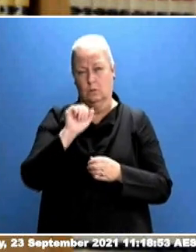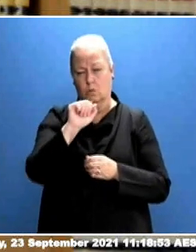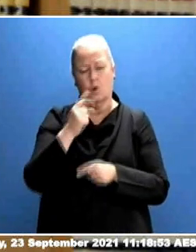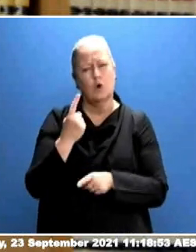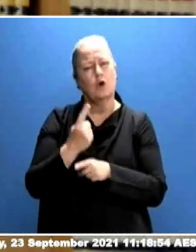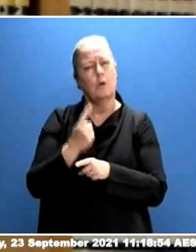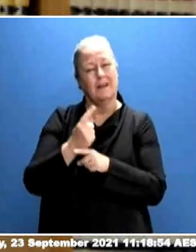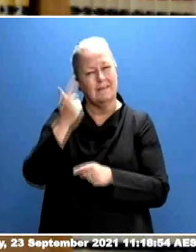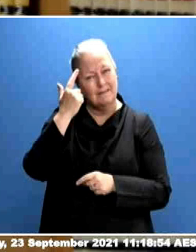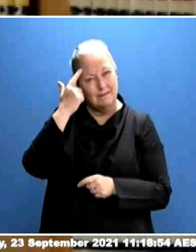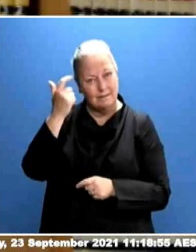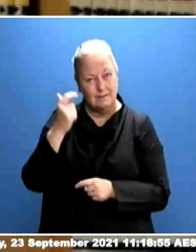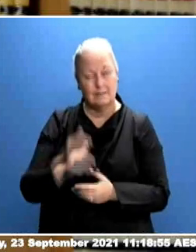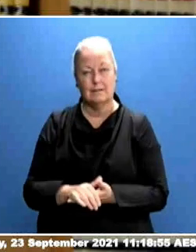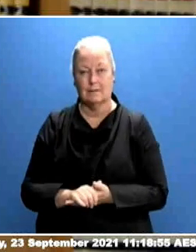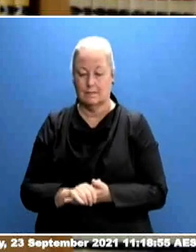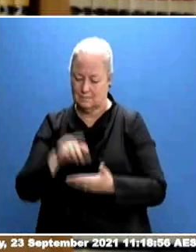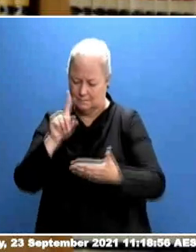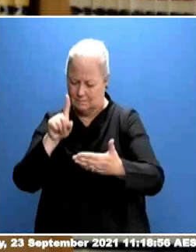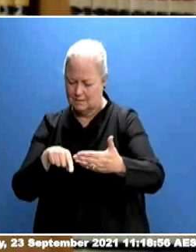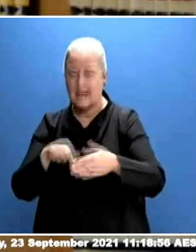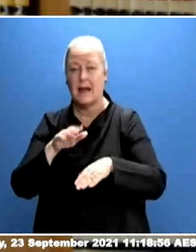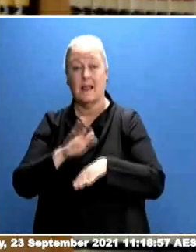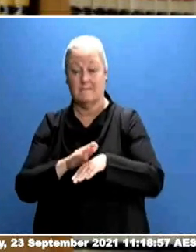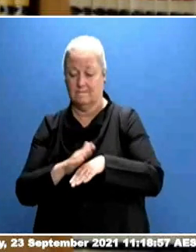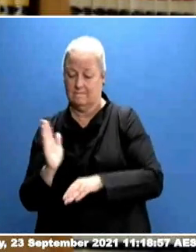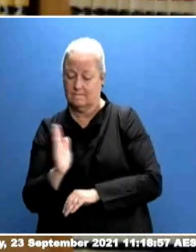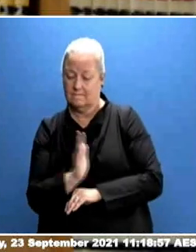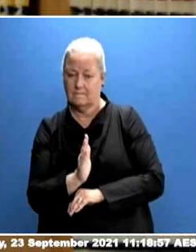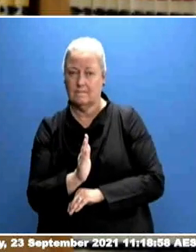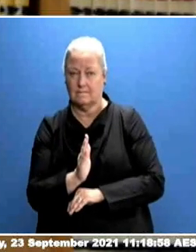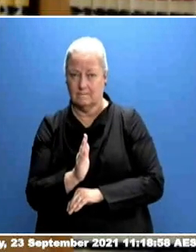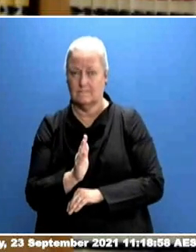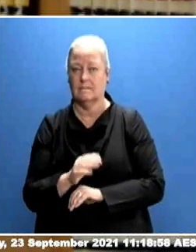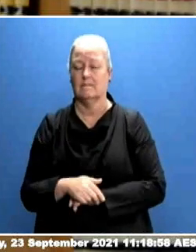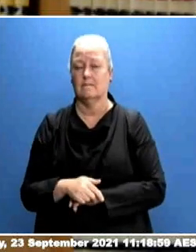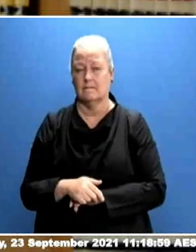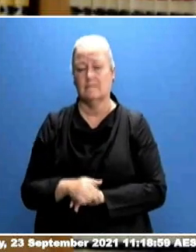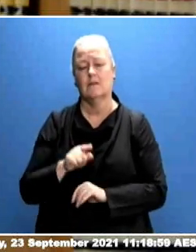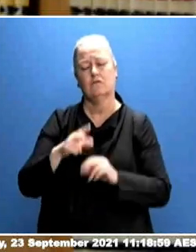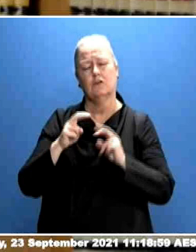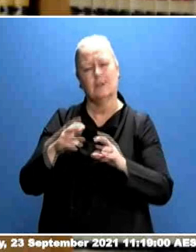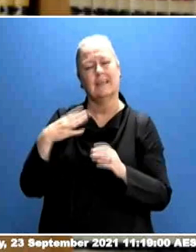that you've made at the bottom of the left-hand column, about: Research is needed to assist in undertaking risk factors